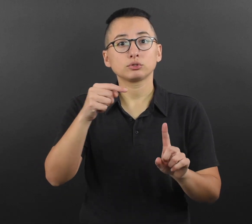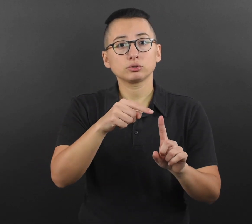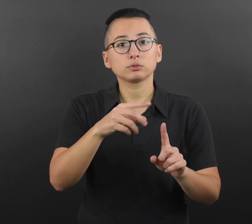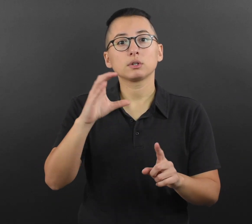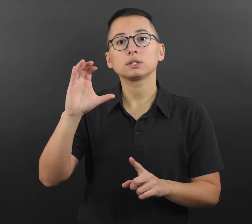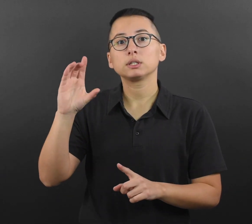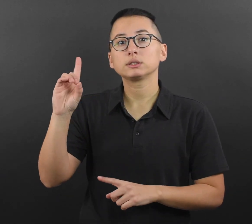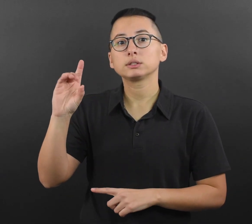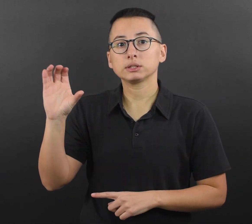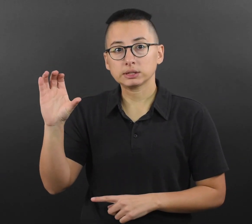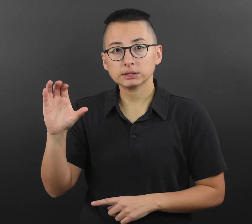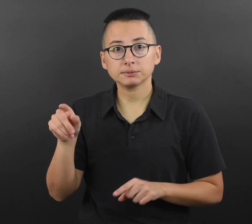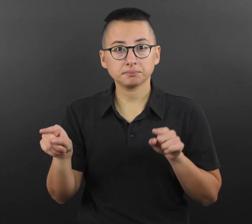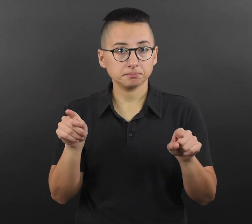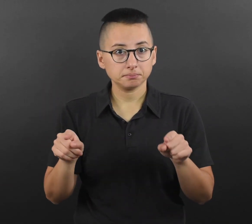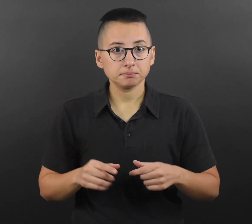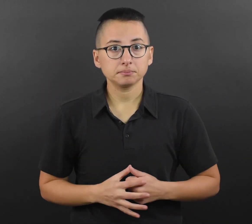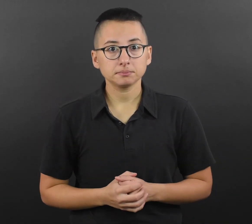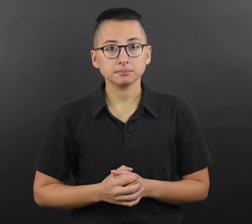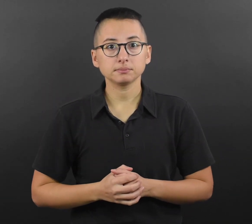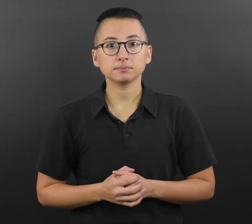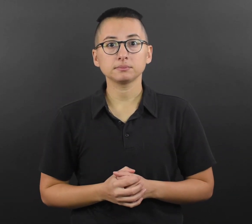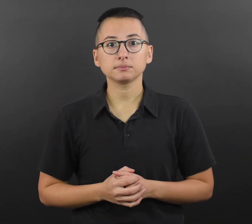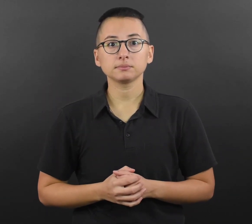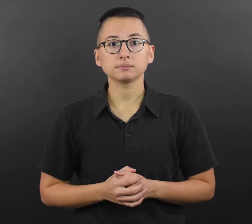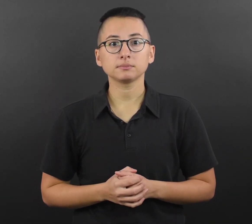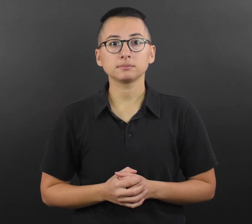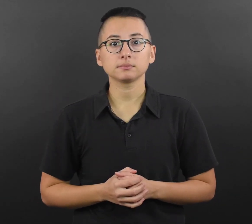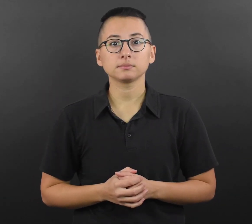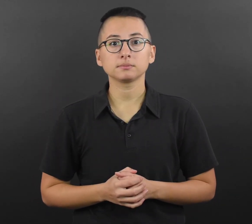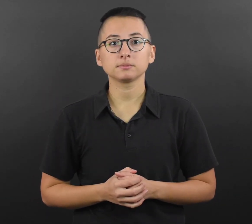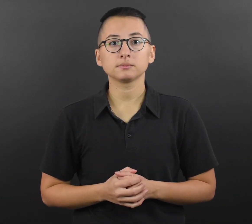the Minnesota Department of Health and the Centers for Disease Control and Prevention.